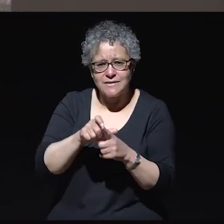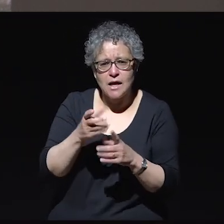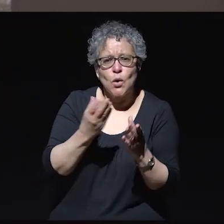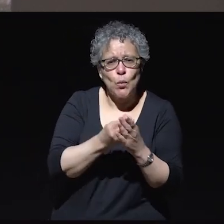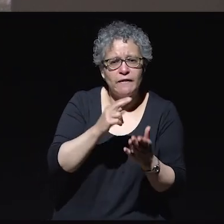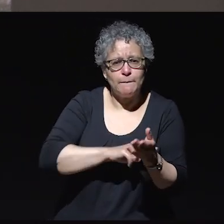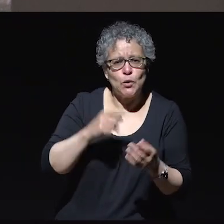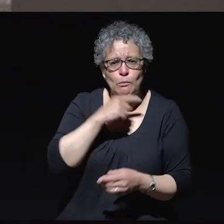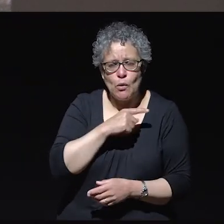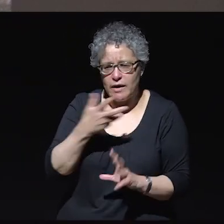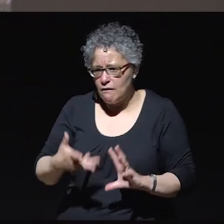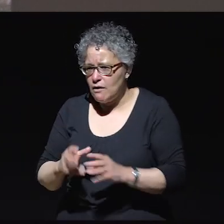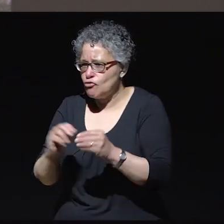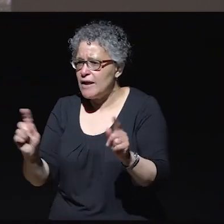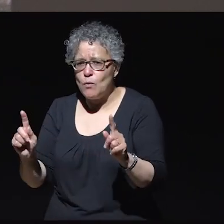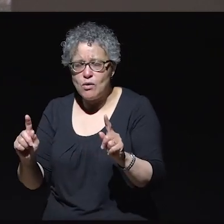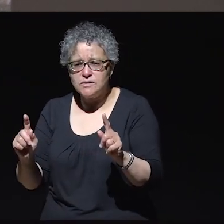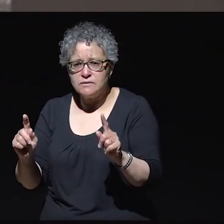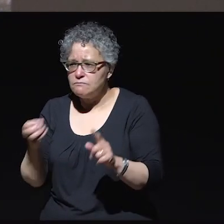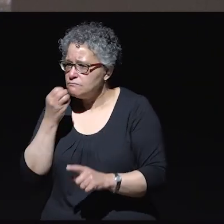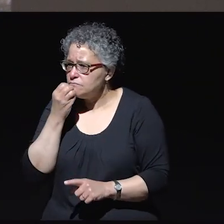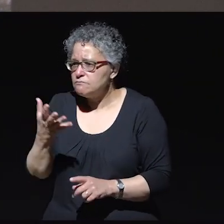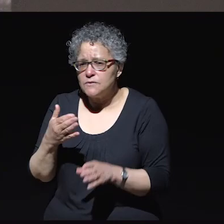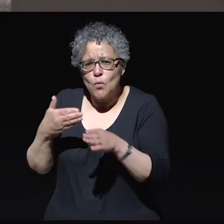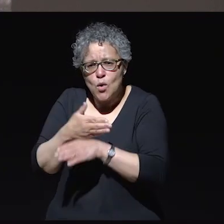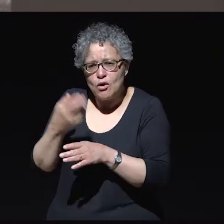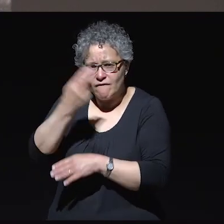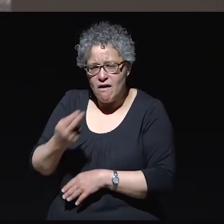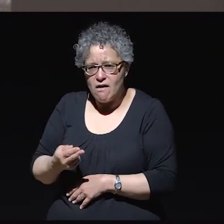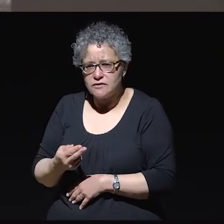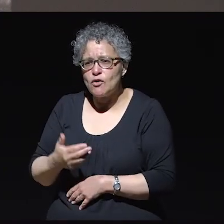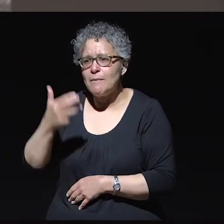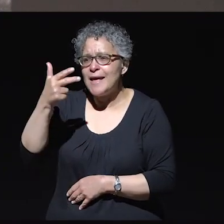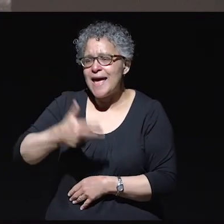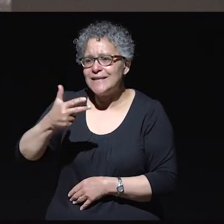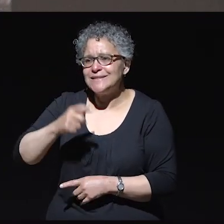to create this wonderful work of art from 1860, I think it was more than a hint